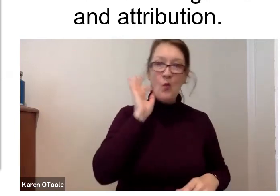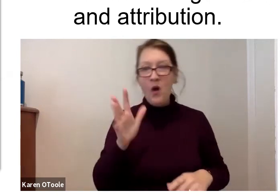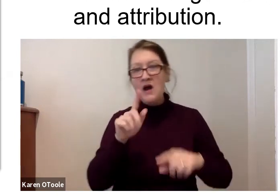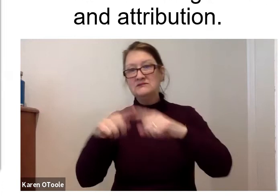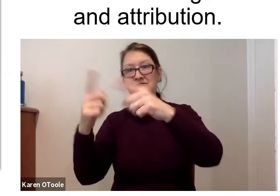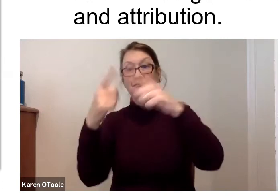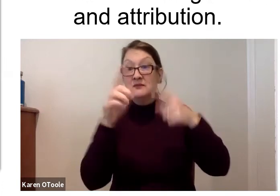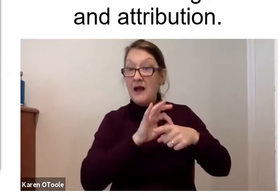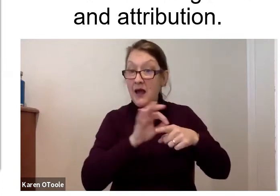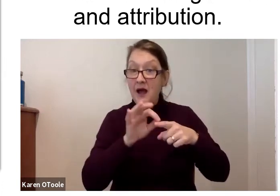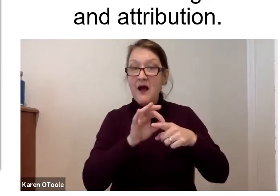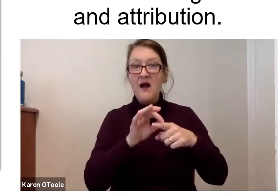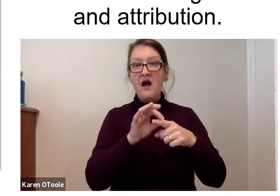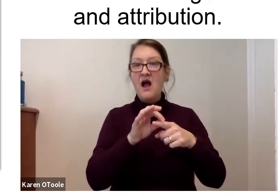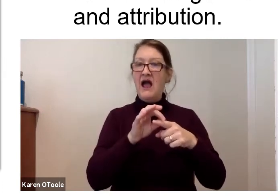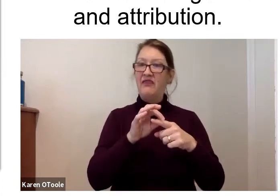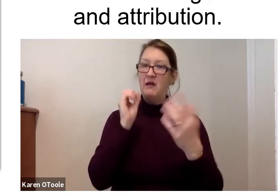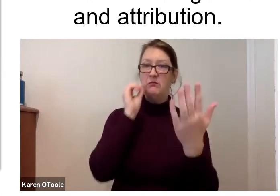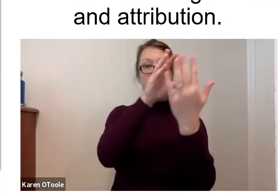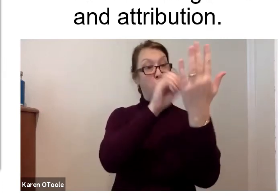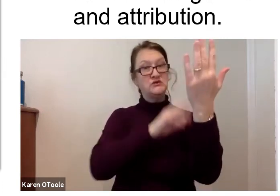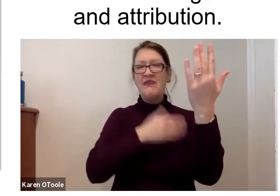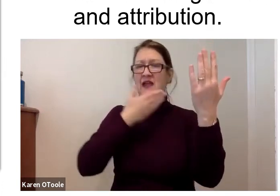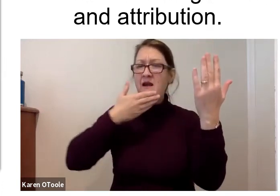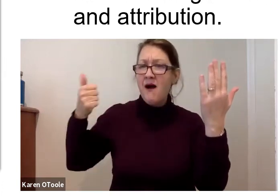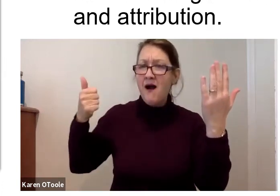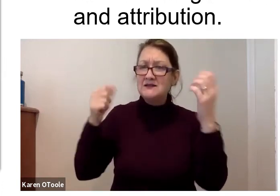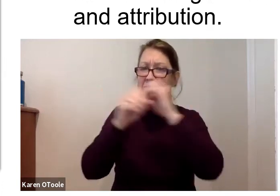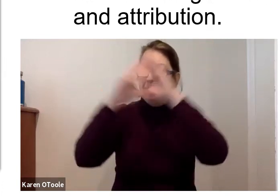orders there. They are nice images that are free to use.